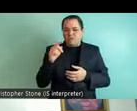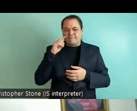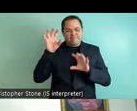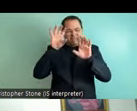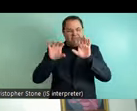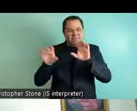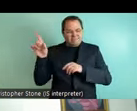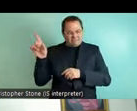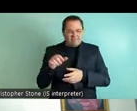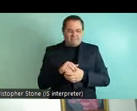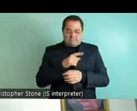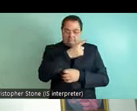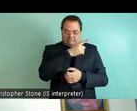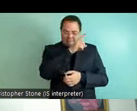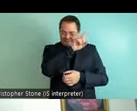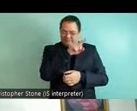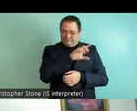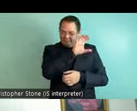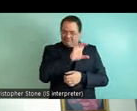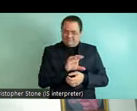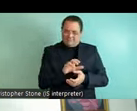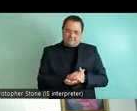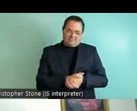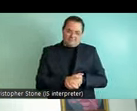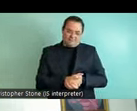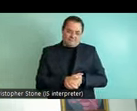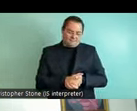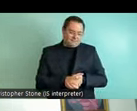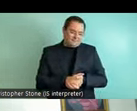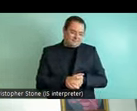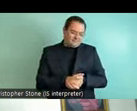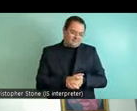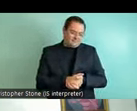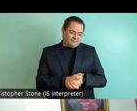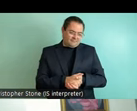Unilever MTN standard chat 11:52:31 amongst a wide range of others.